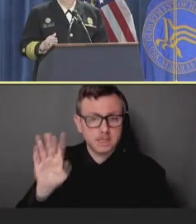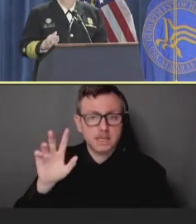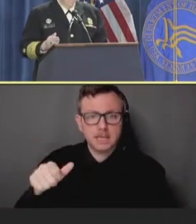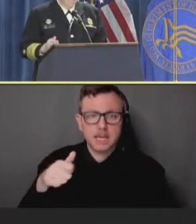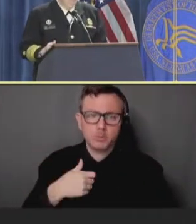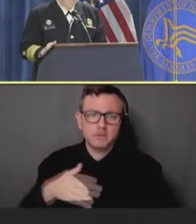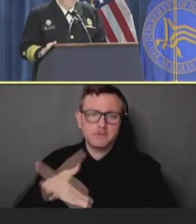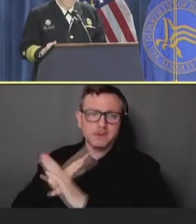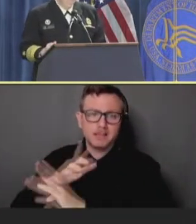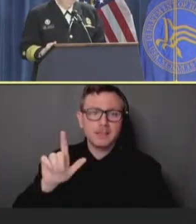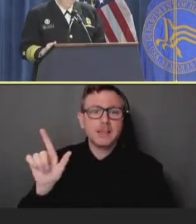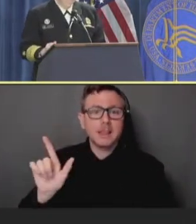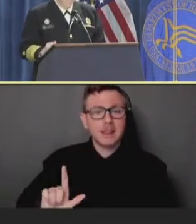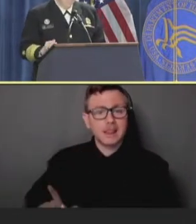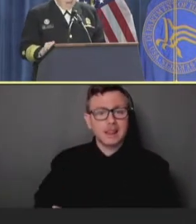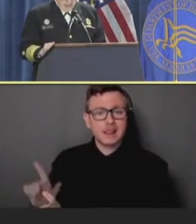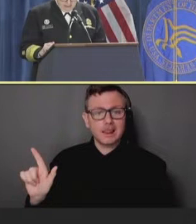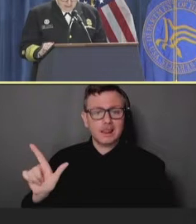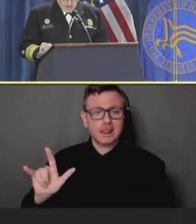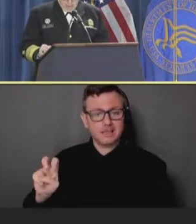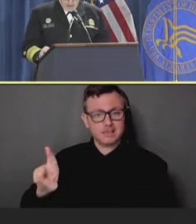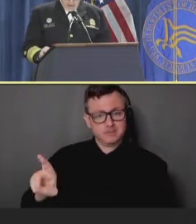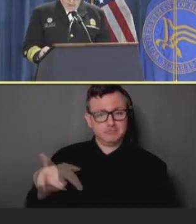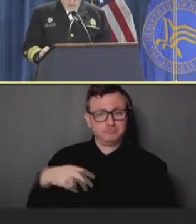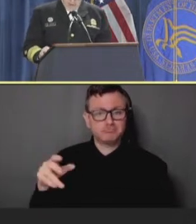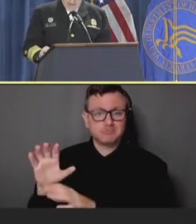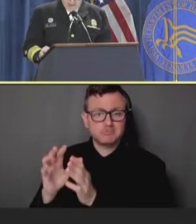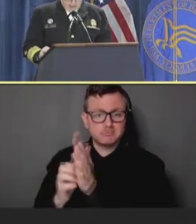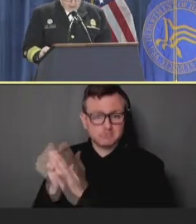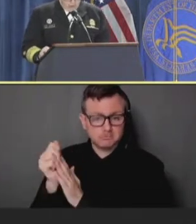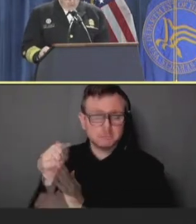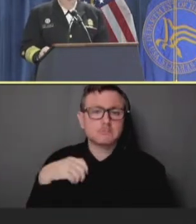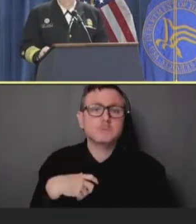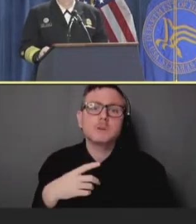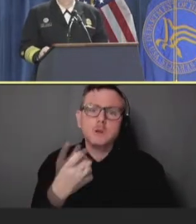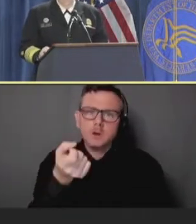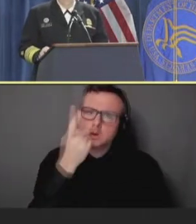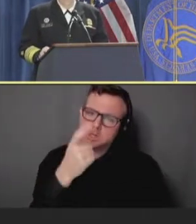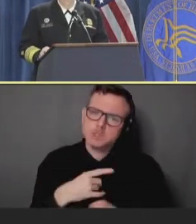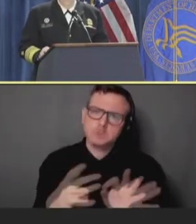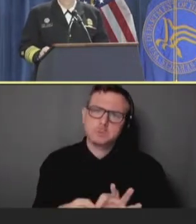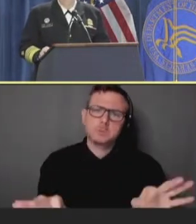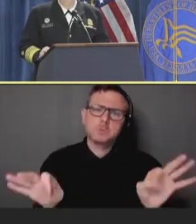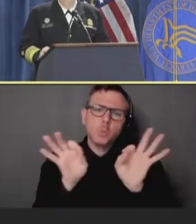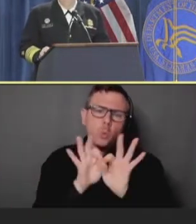Preventing cancer is an amazing accomplishment, and it's essential to the goal of the Cancer